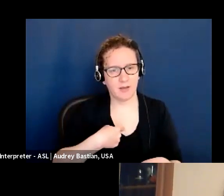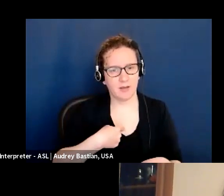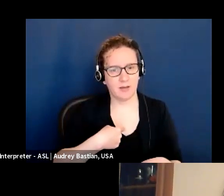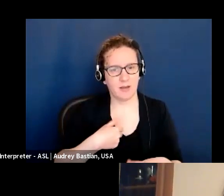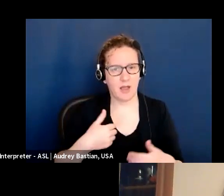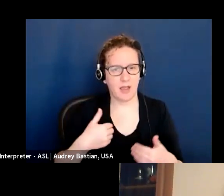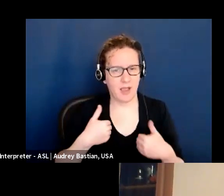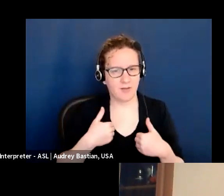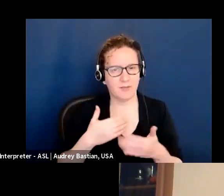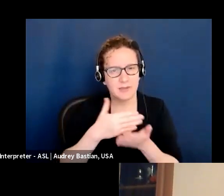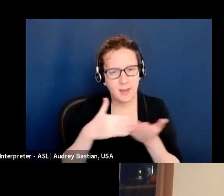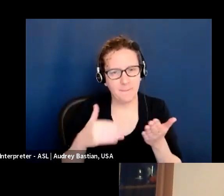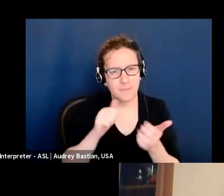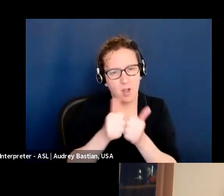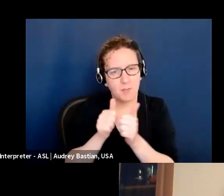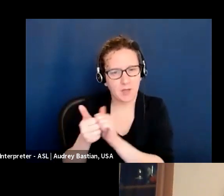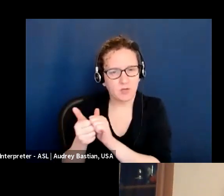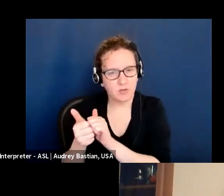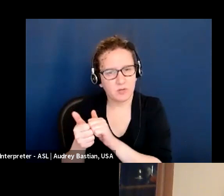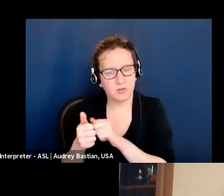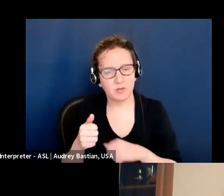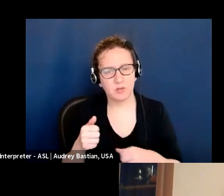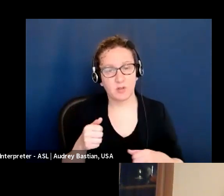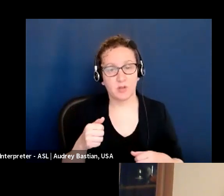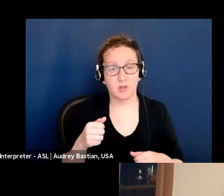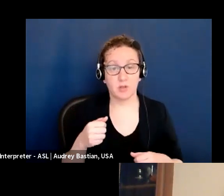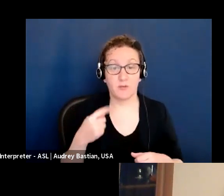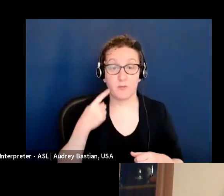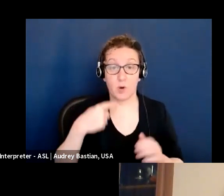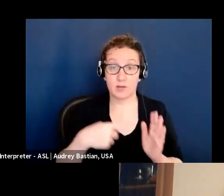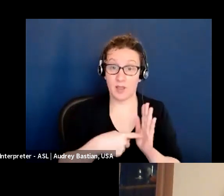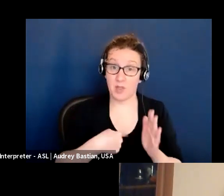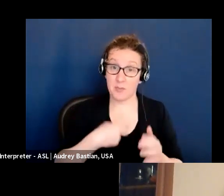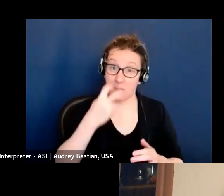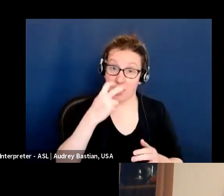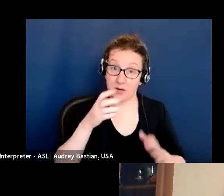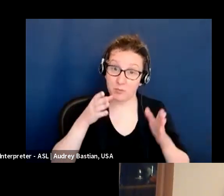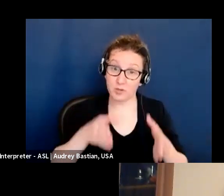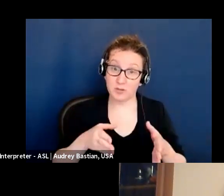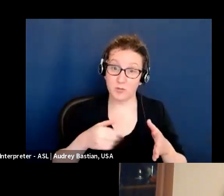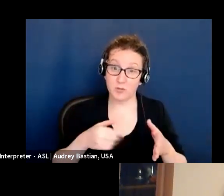accommodations, like I'm a, for example a blind person and I need mobility